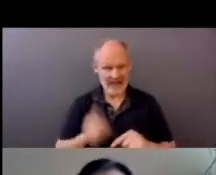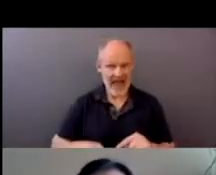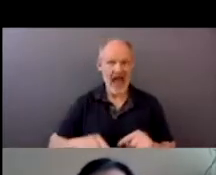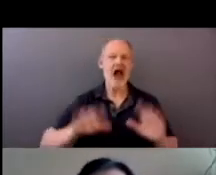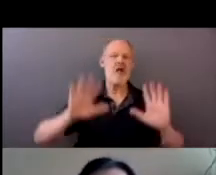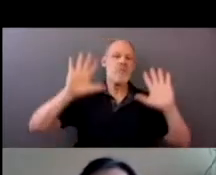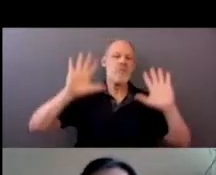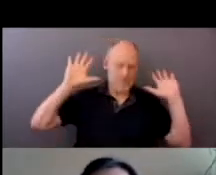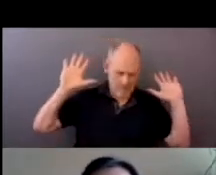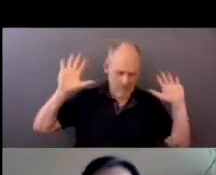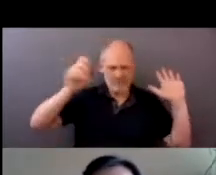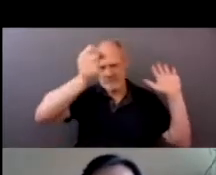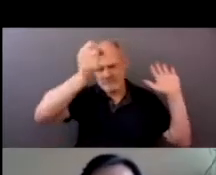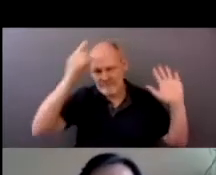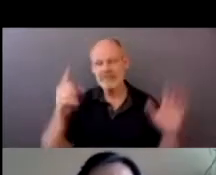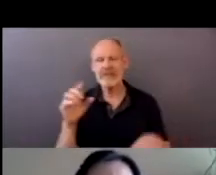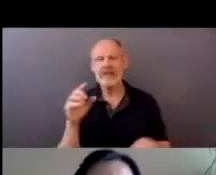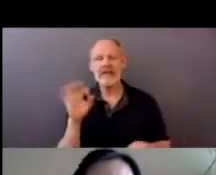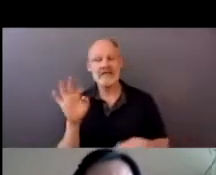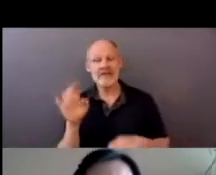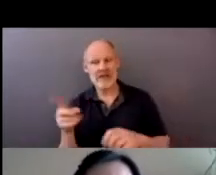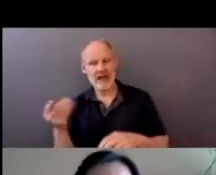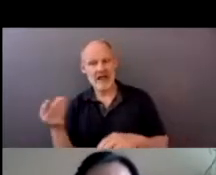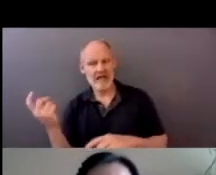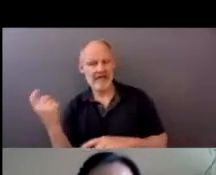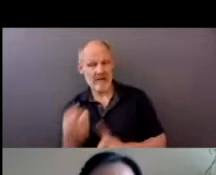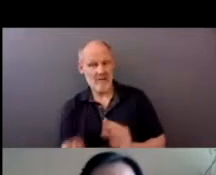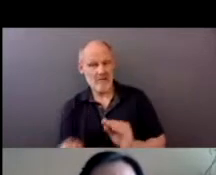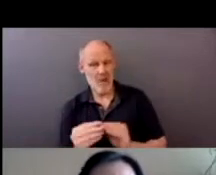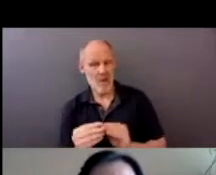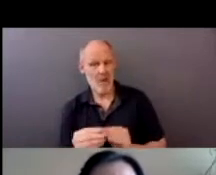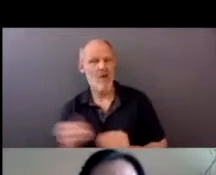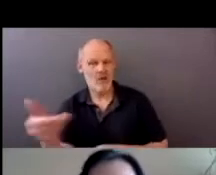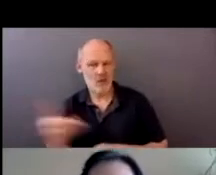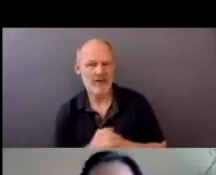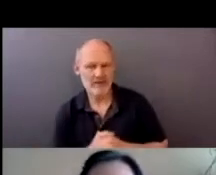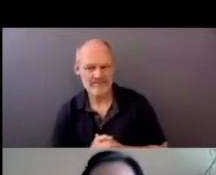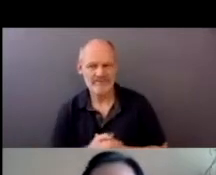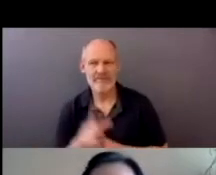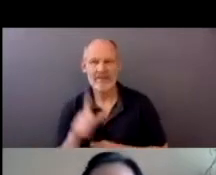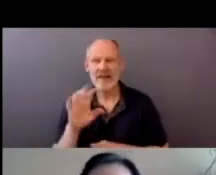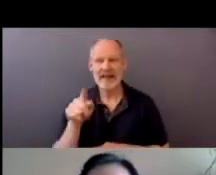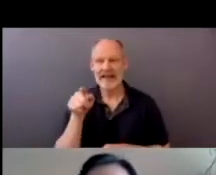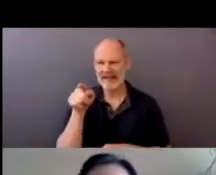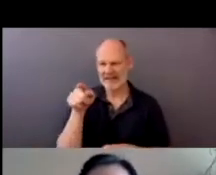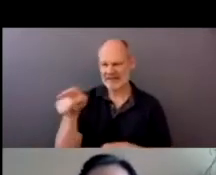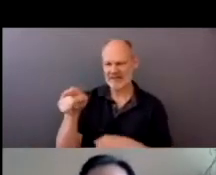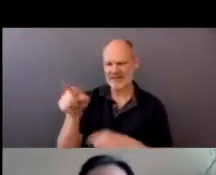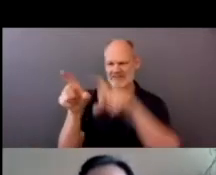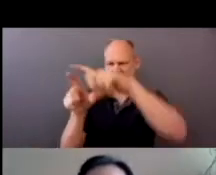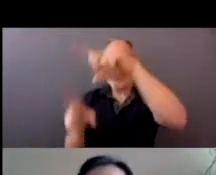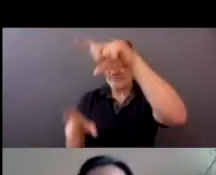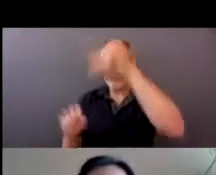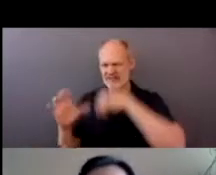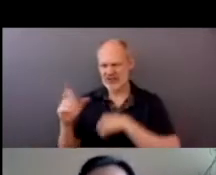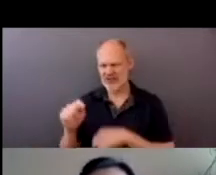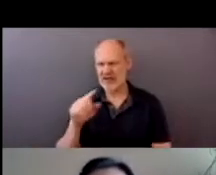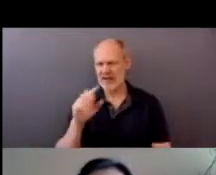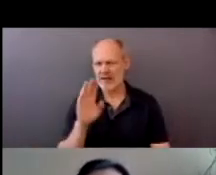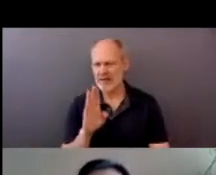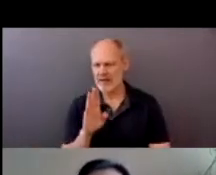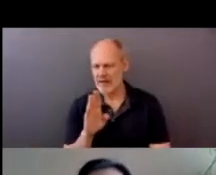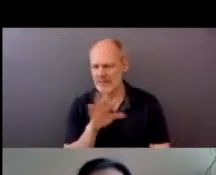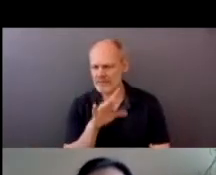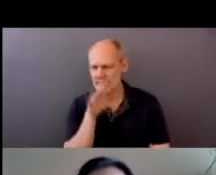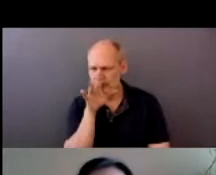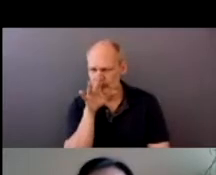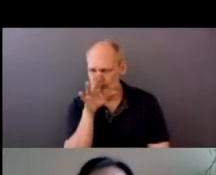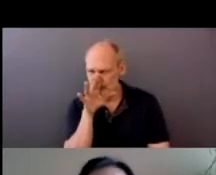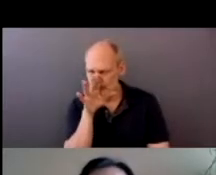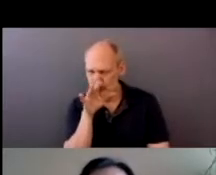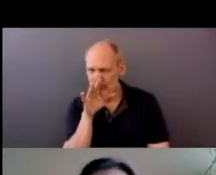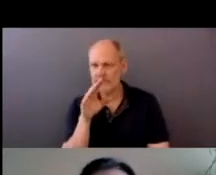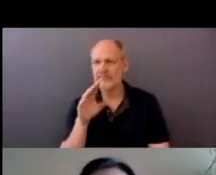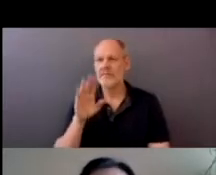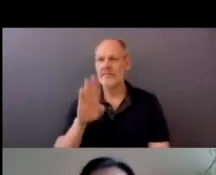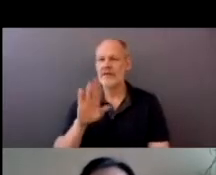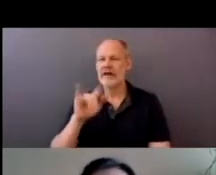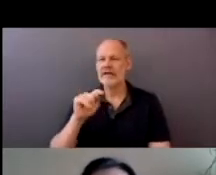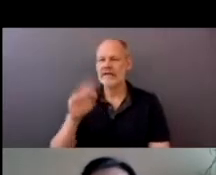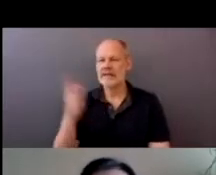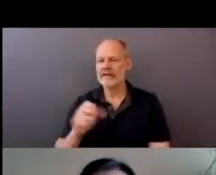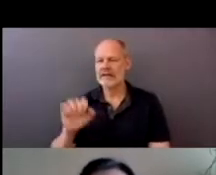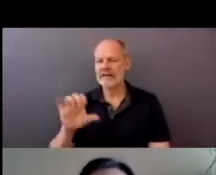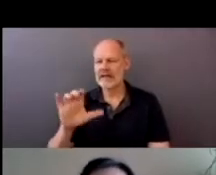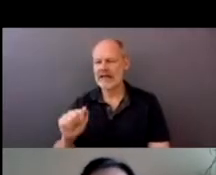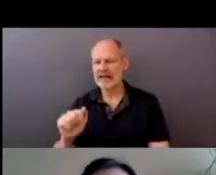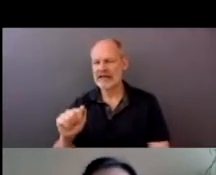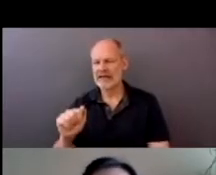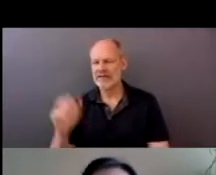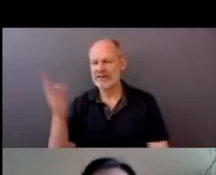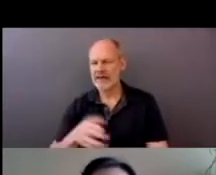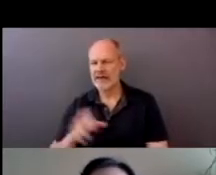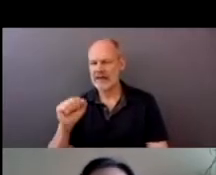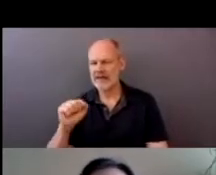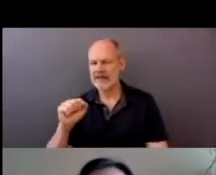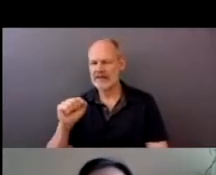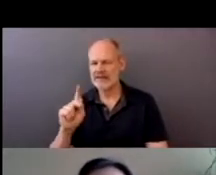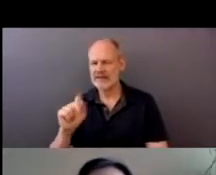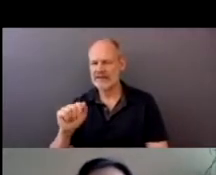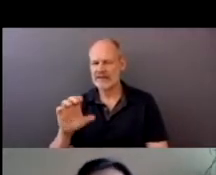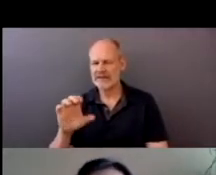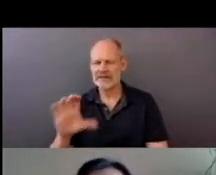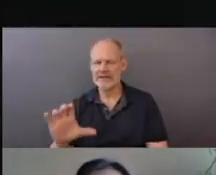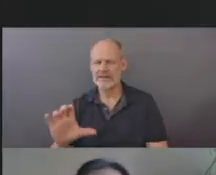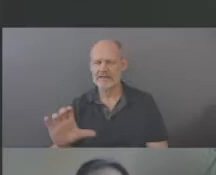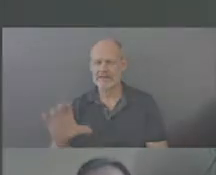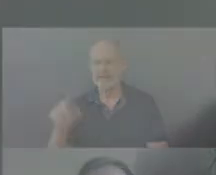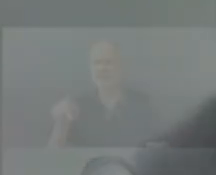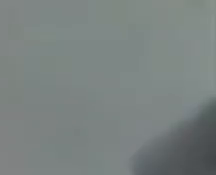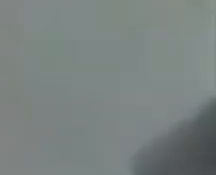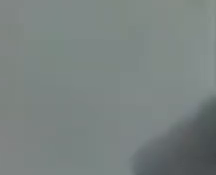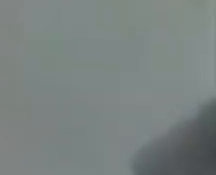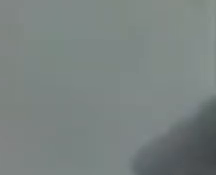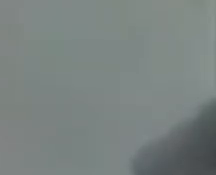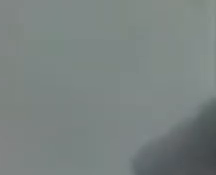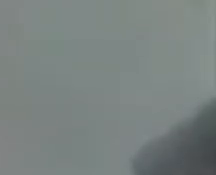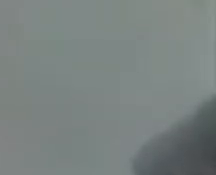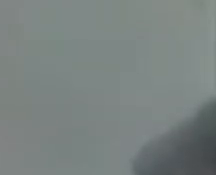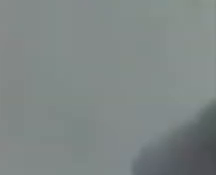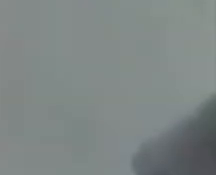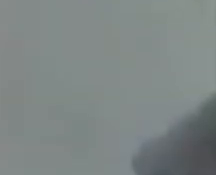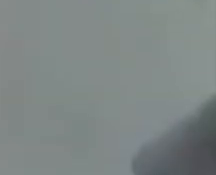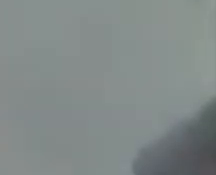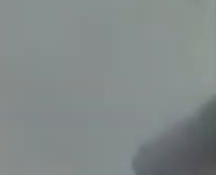these. The link is bit.ly/scacshunpike. If we can have all of our panelists come